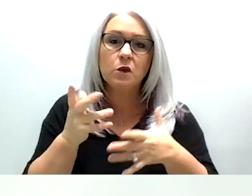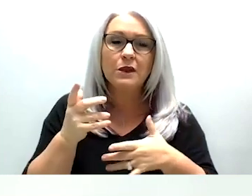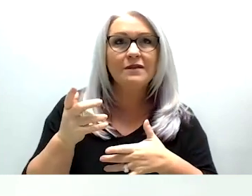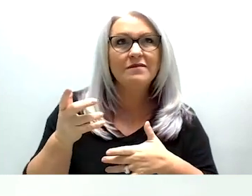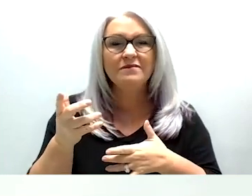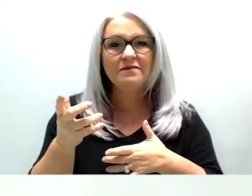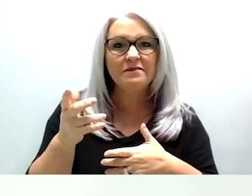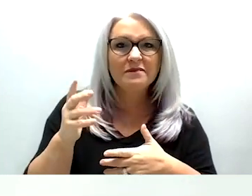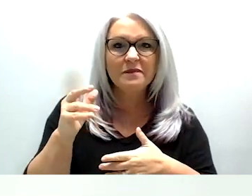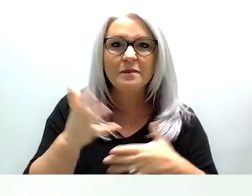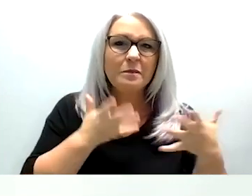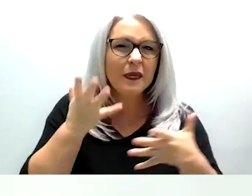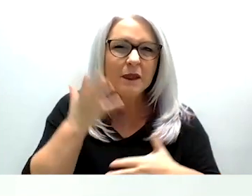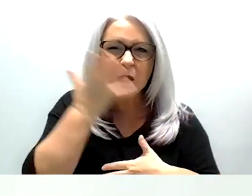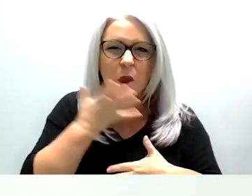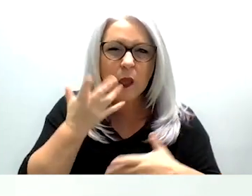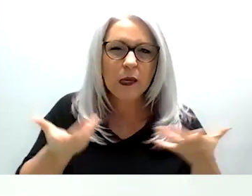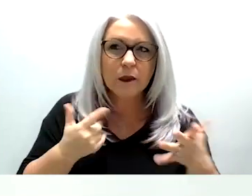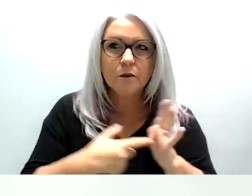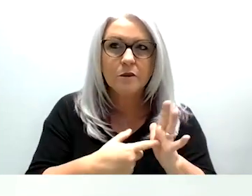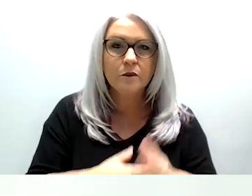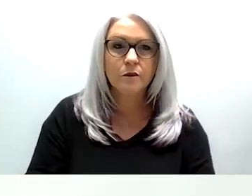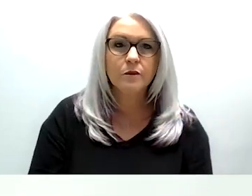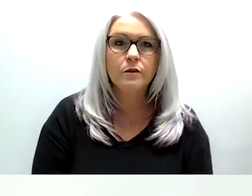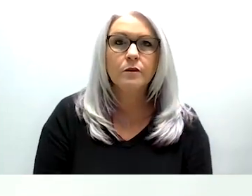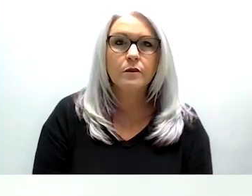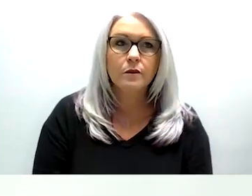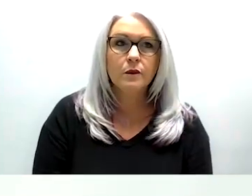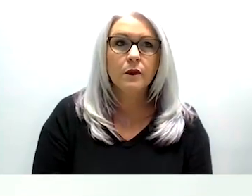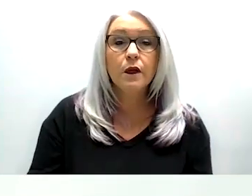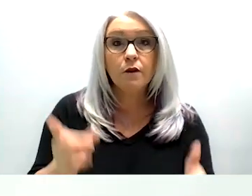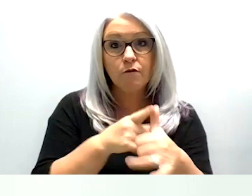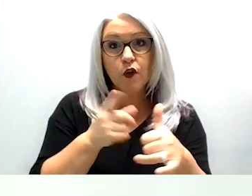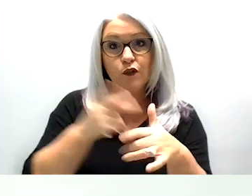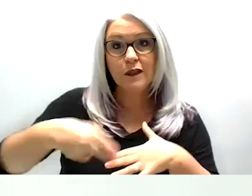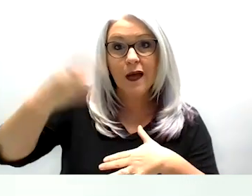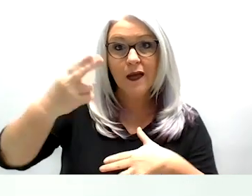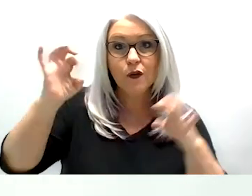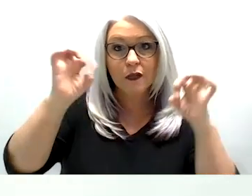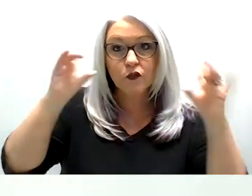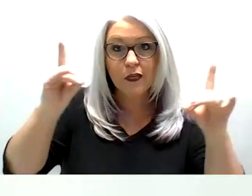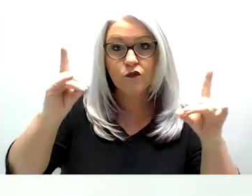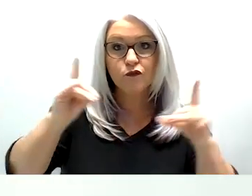look like. And so the first one is going to be in the higher education context. And just a